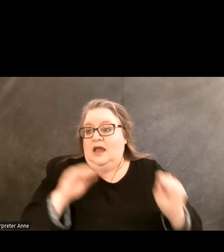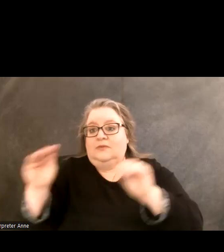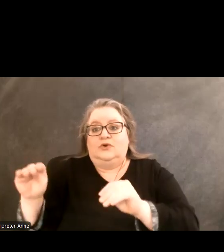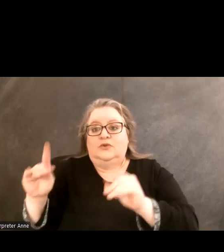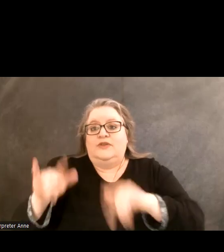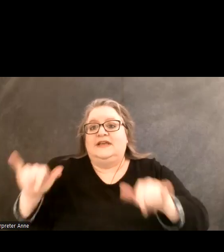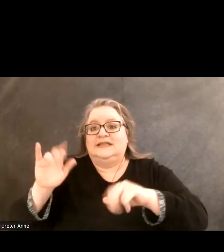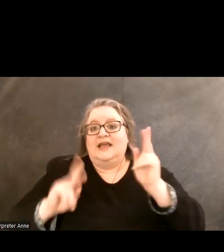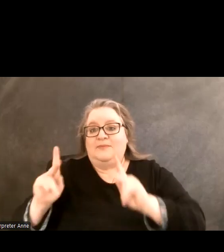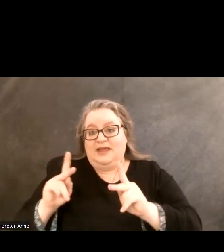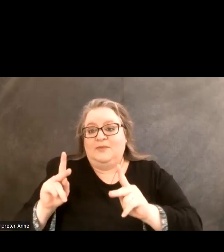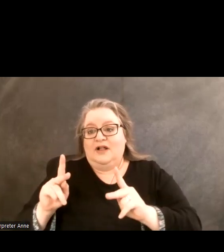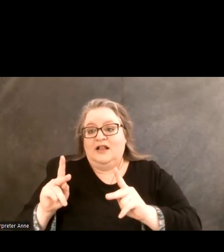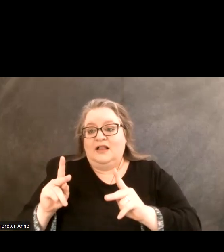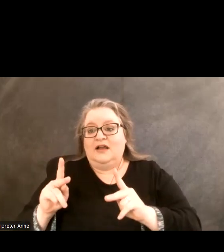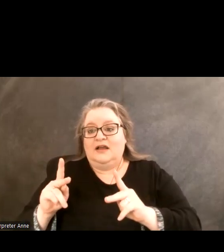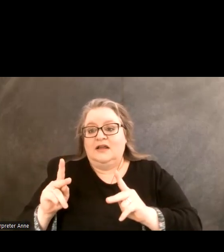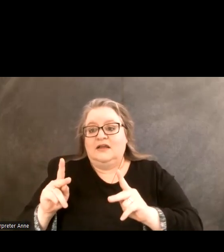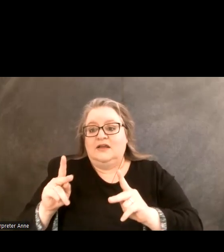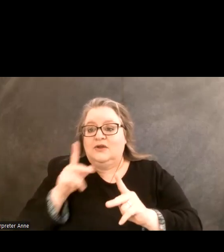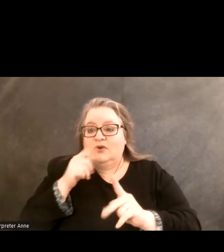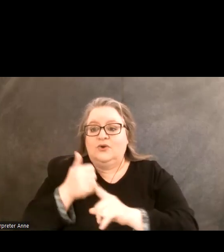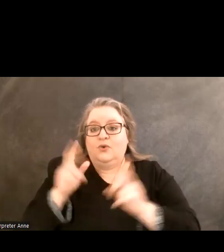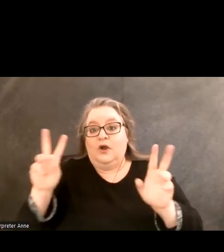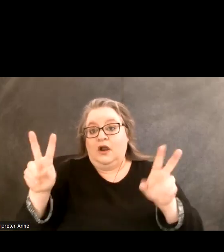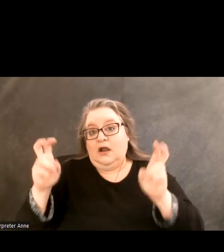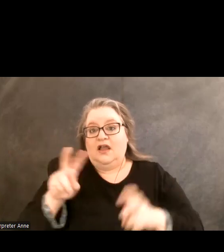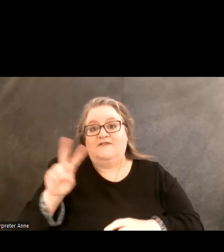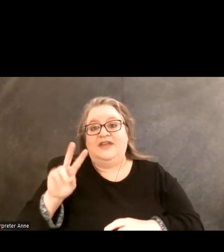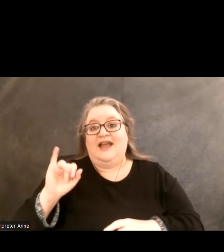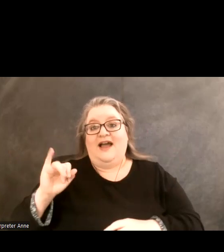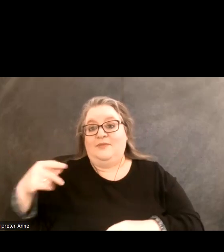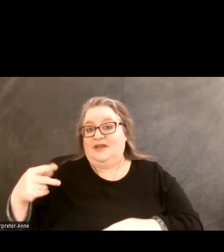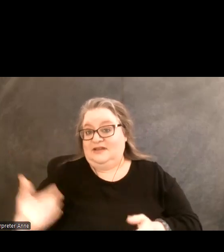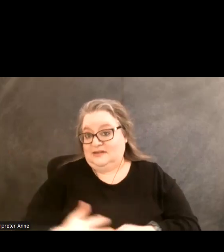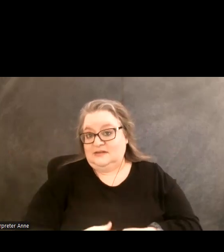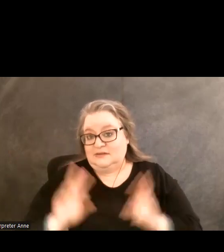people who had, who were quote, unquote, VIP, right? On a whole